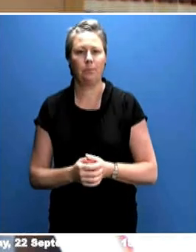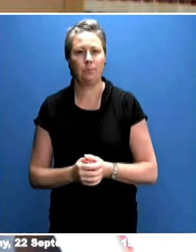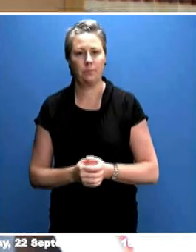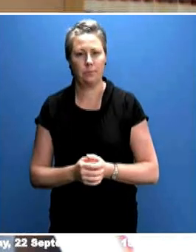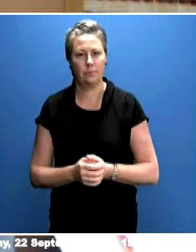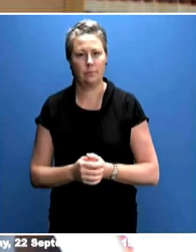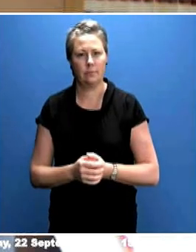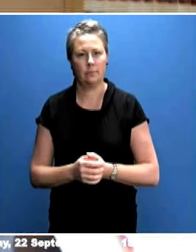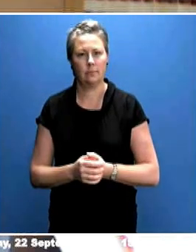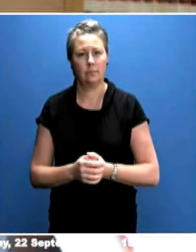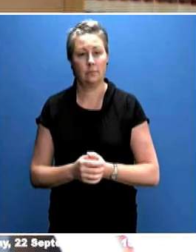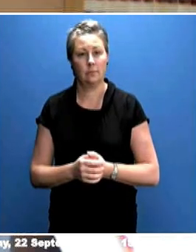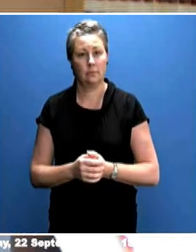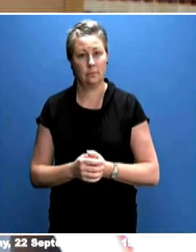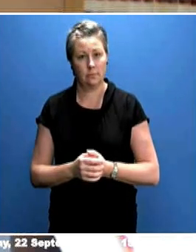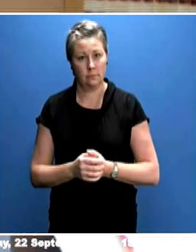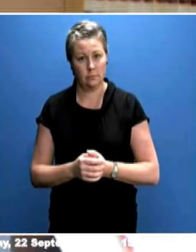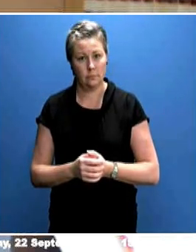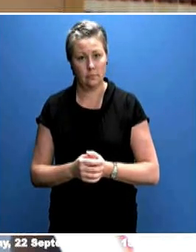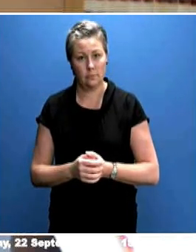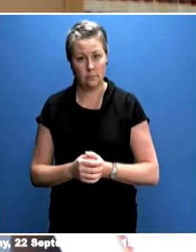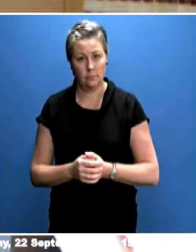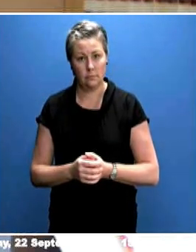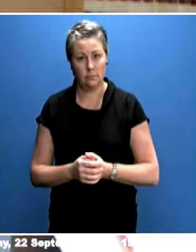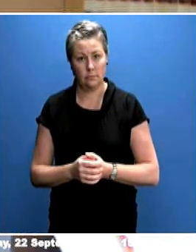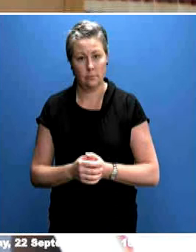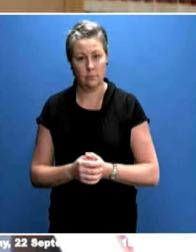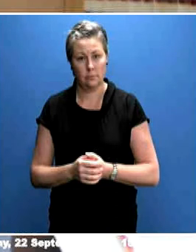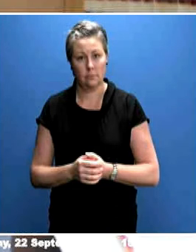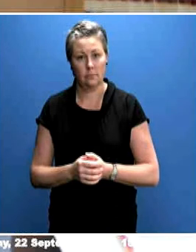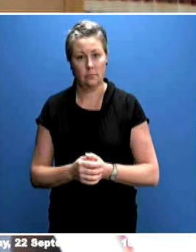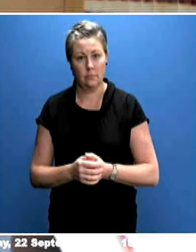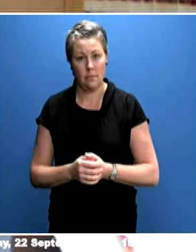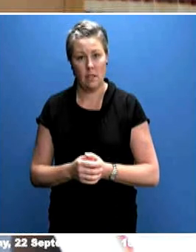It's not infrequent, is it, that this small, most complex group that